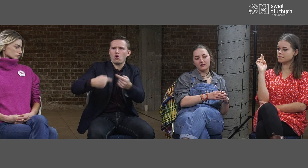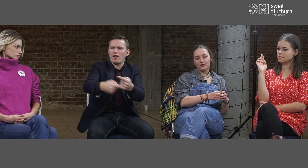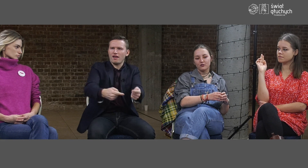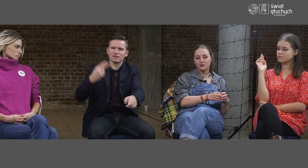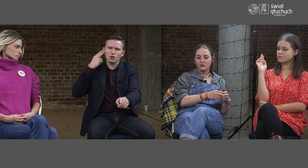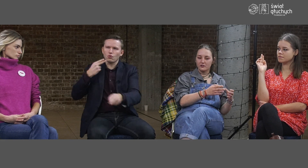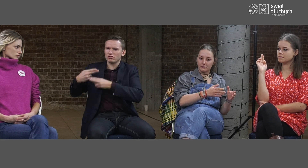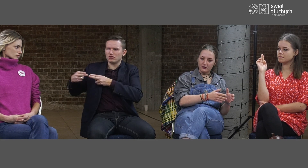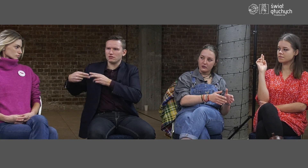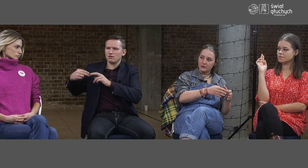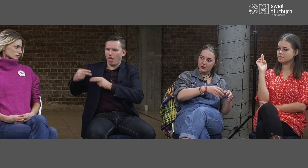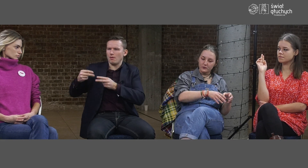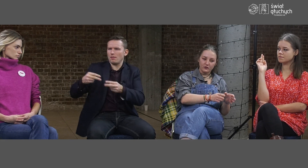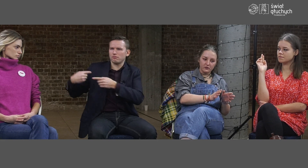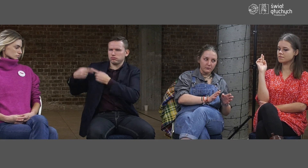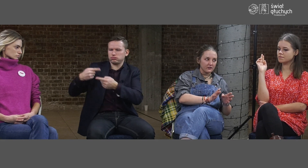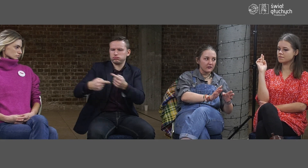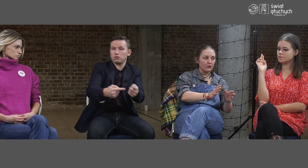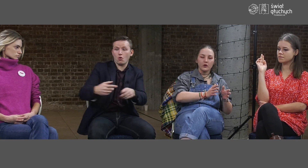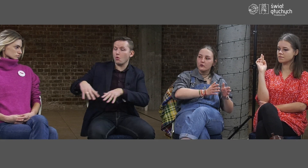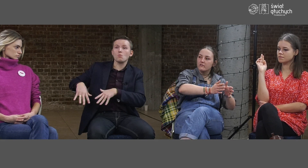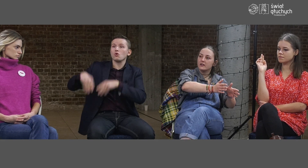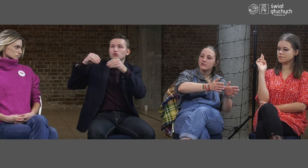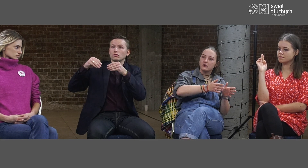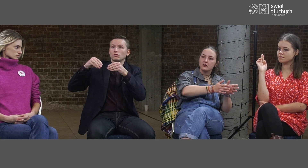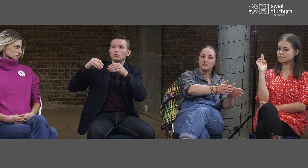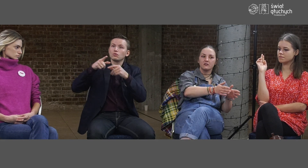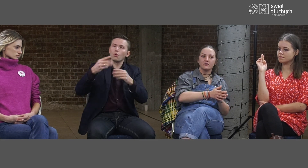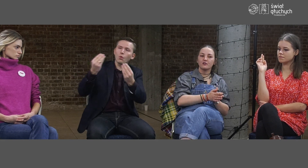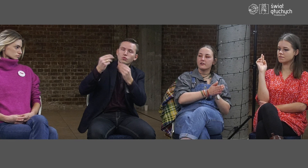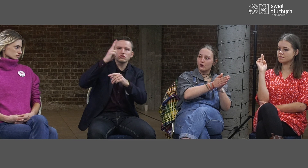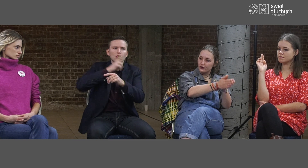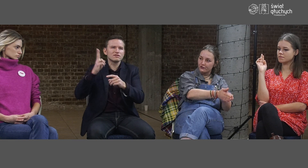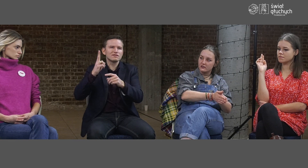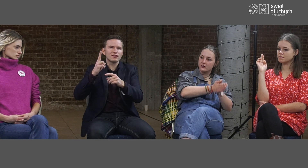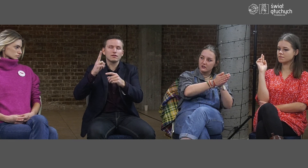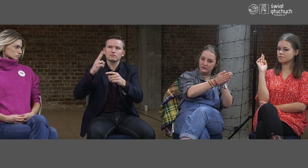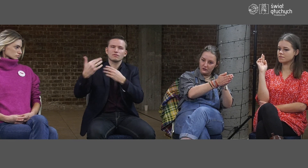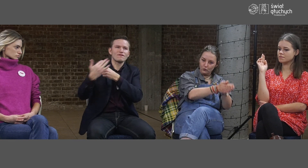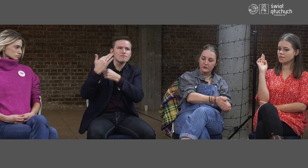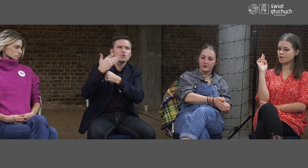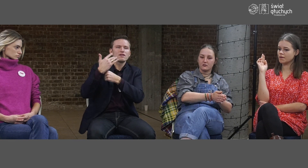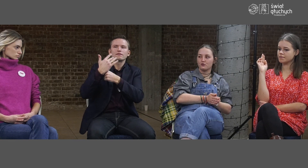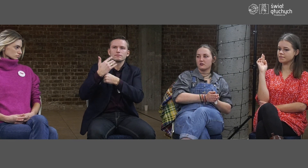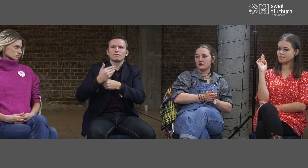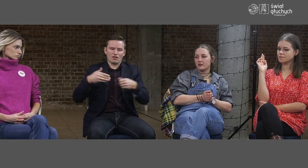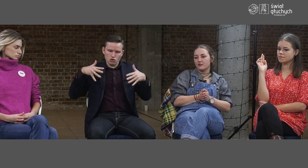then from the very beginning, they are more directed toward being identified as Deaf with a capital "D."